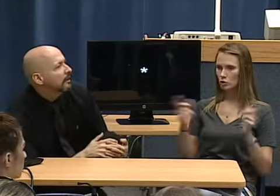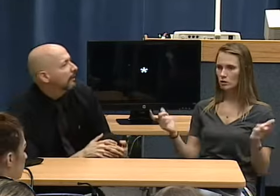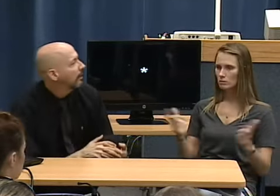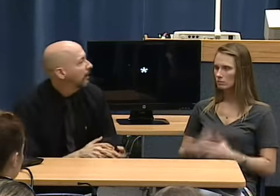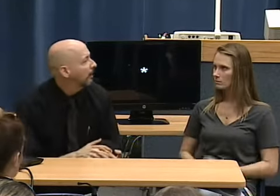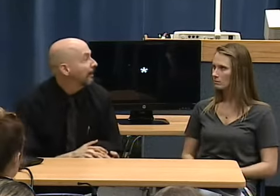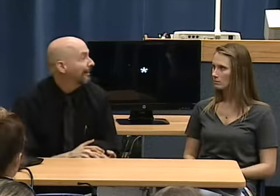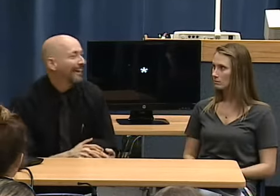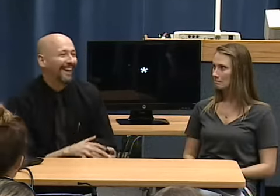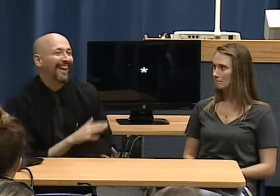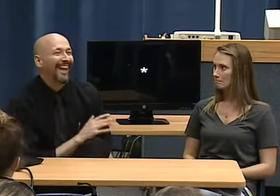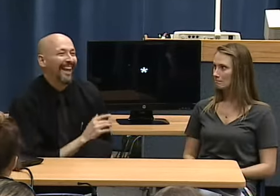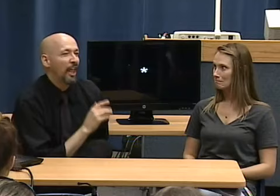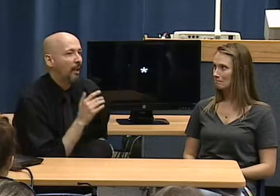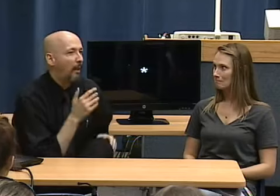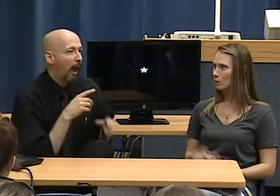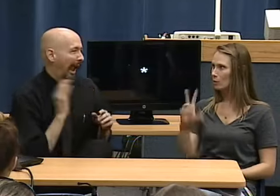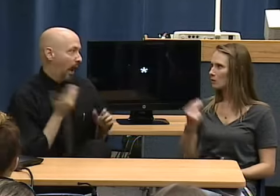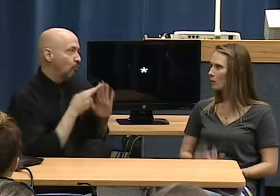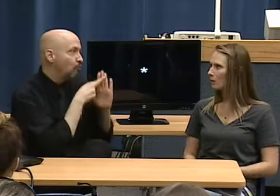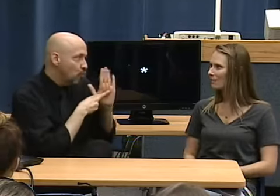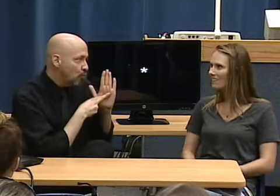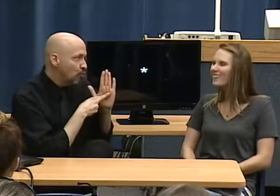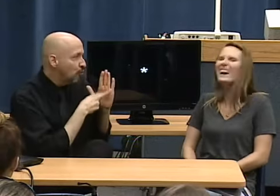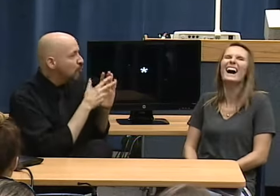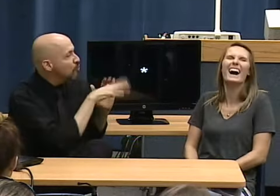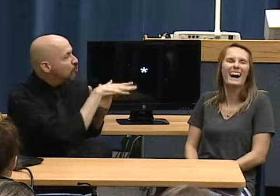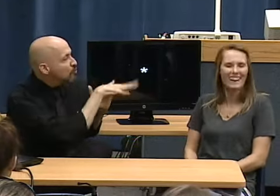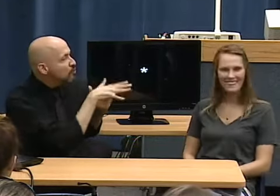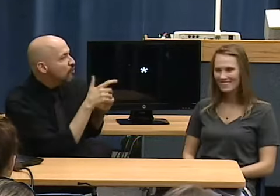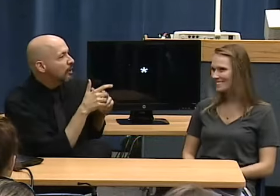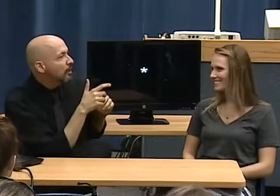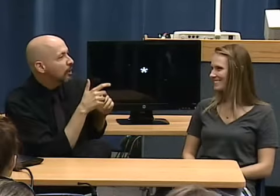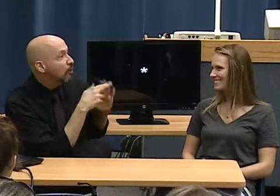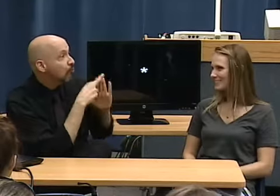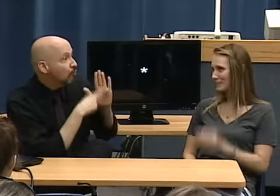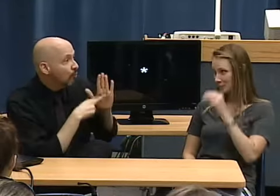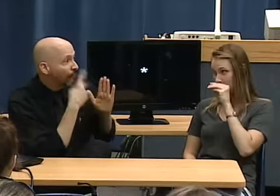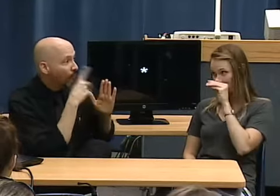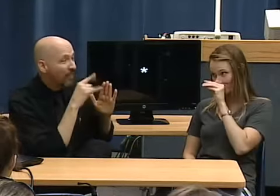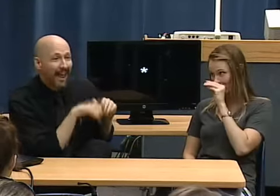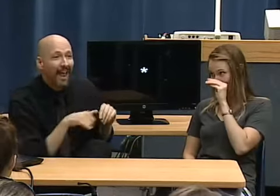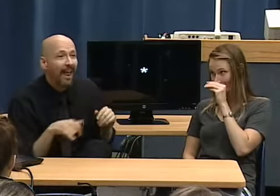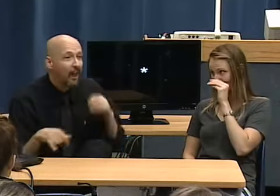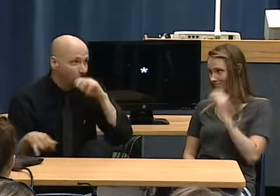Language. Our rules, hey, rules for that.